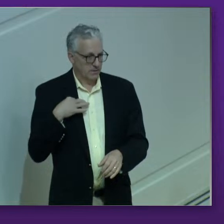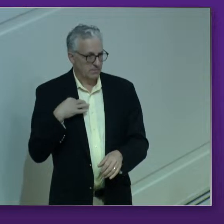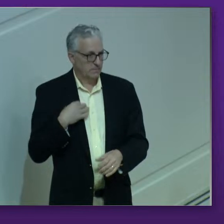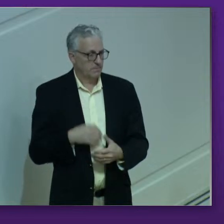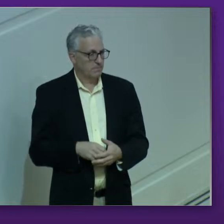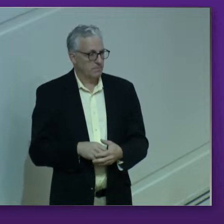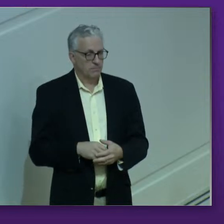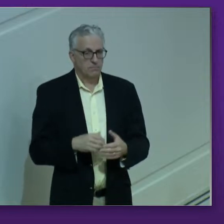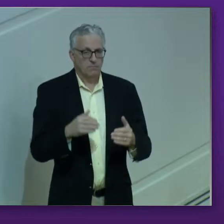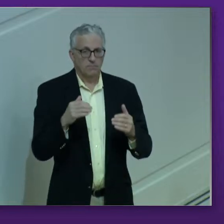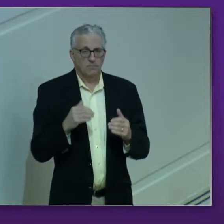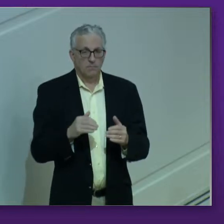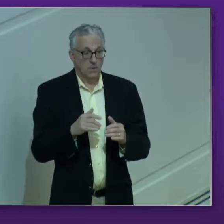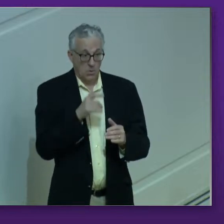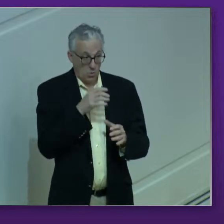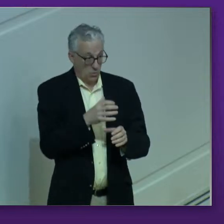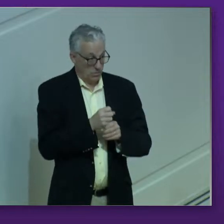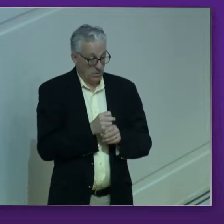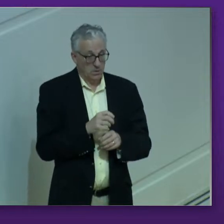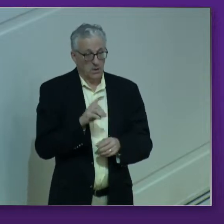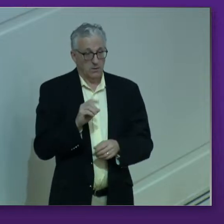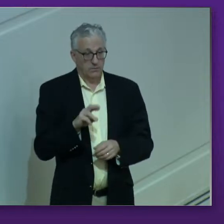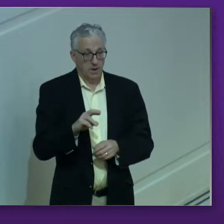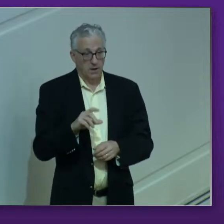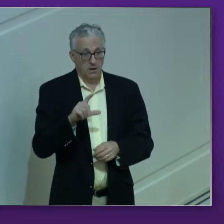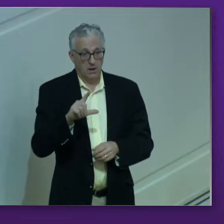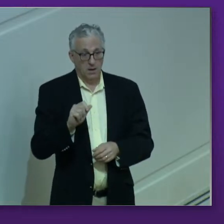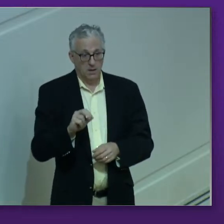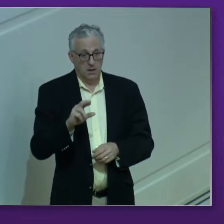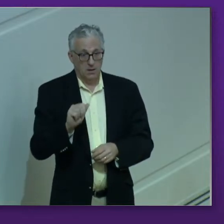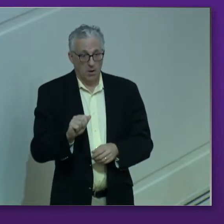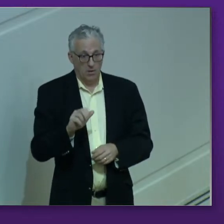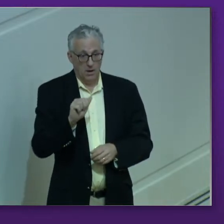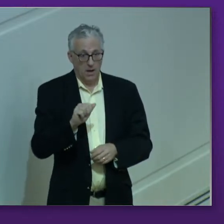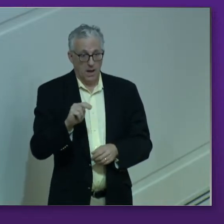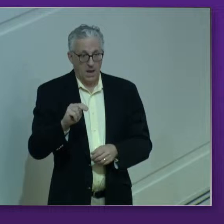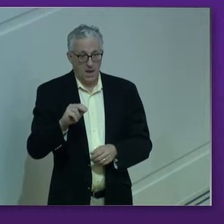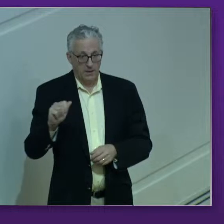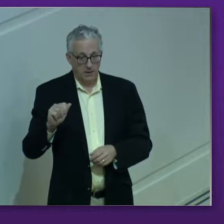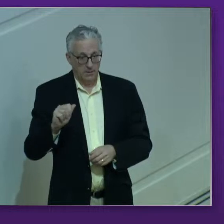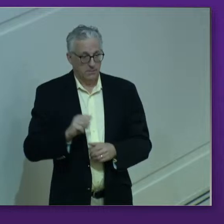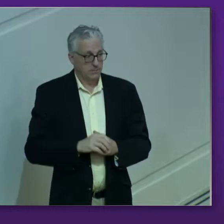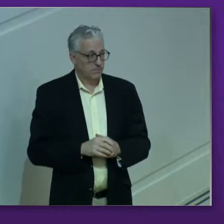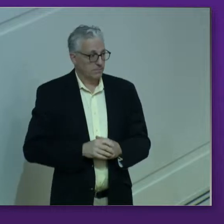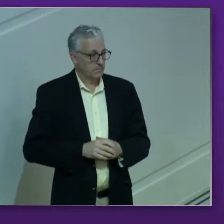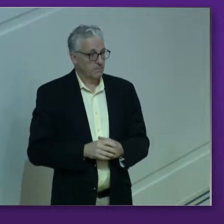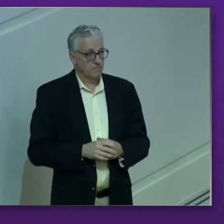OUR NEXT WORD IS EXCELLENCE IN SCHOLARLY OR PROFESSIONAL COMPLIMENTS FORFULL-TIME FACULTY.